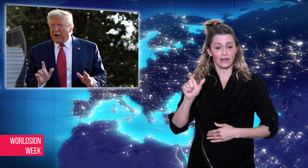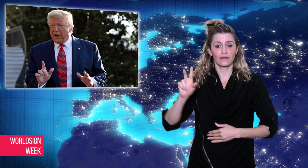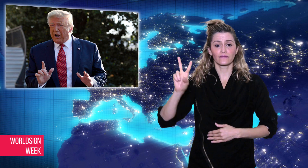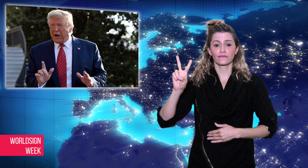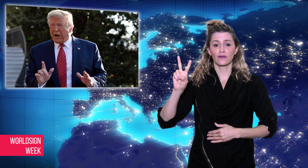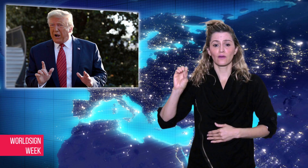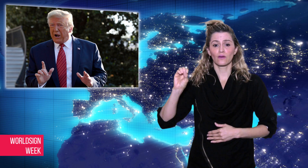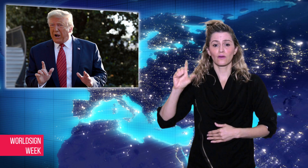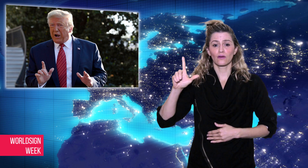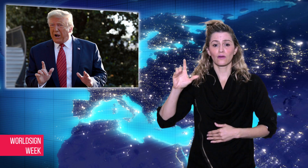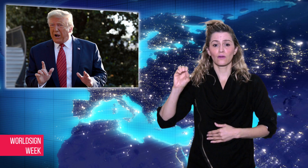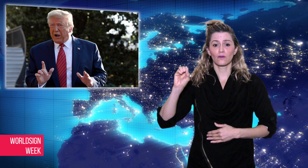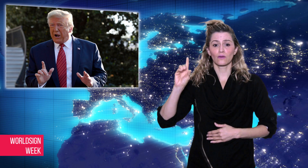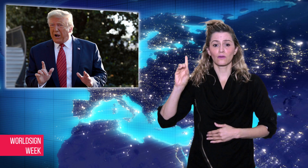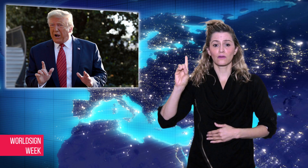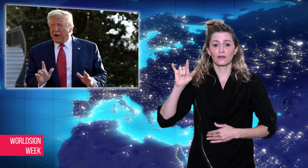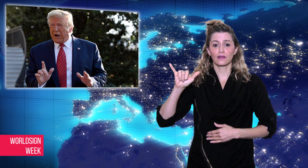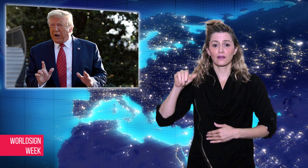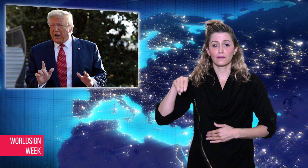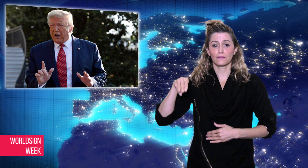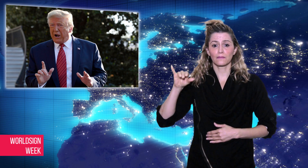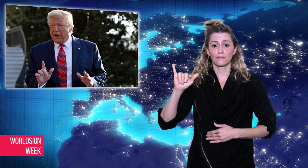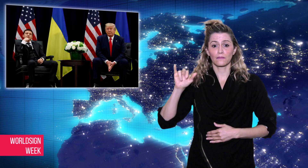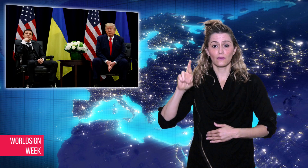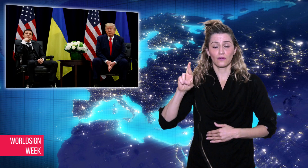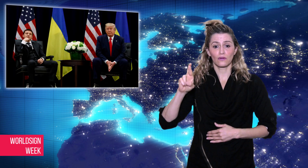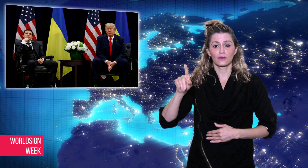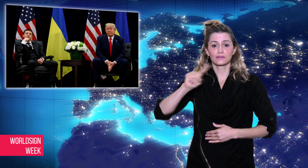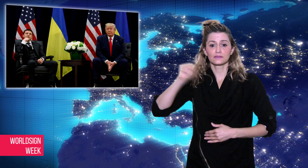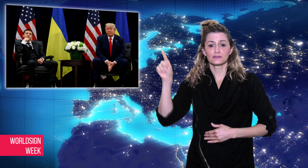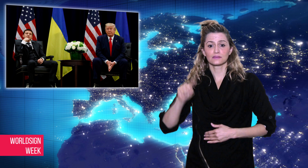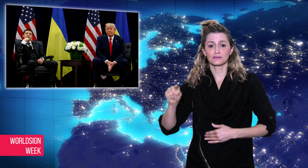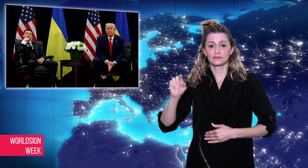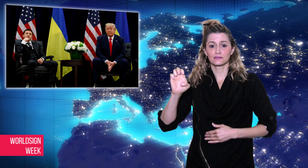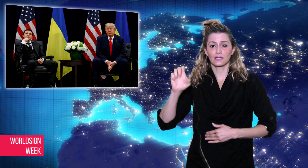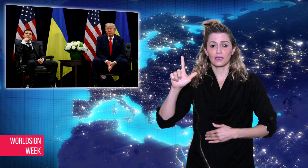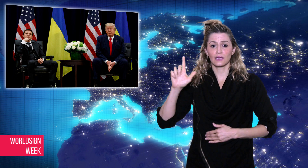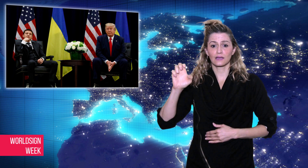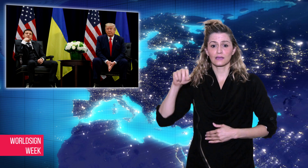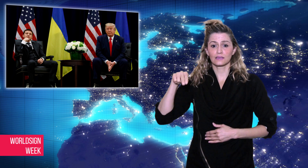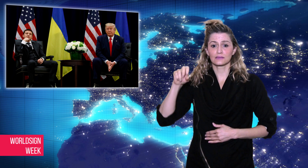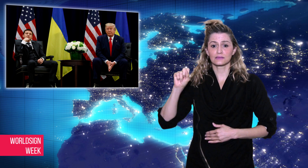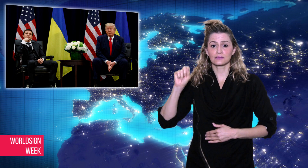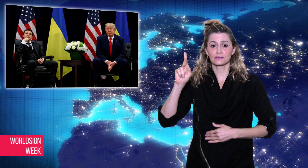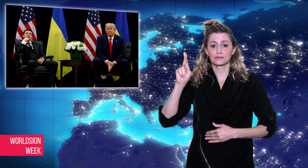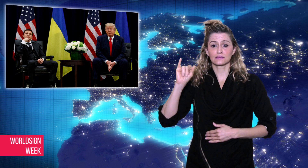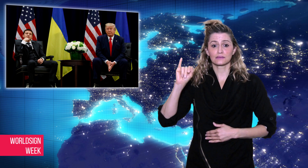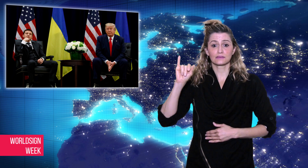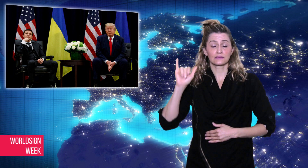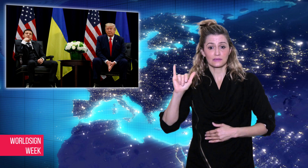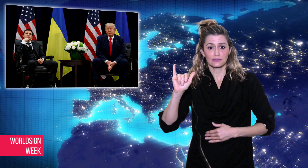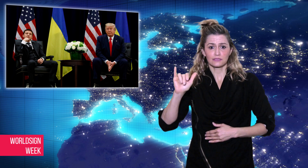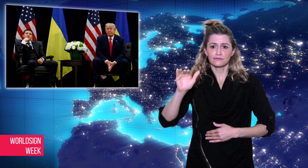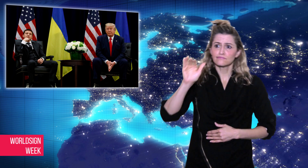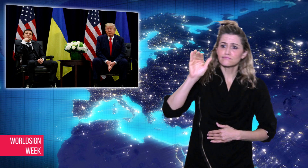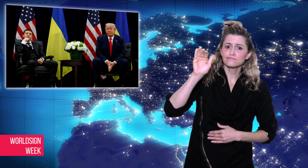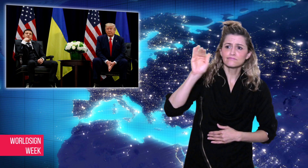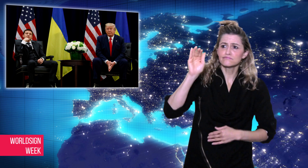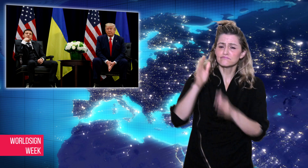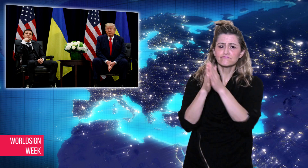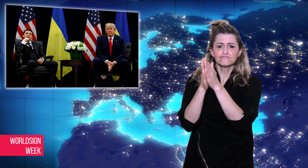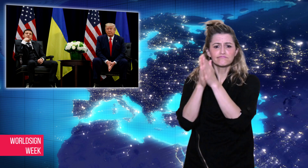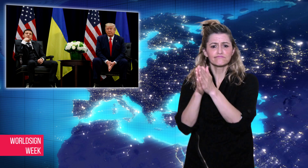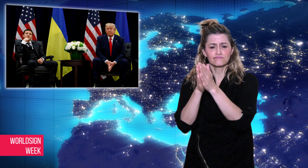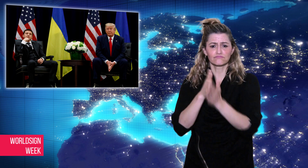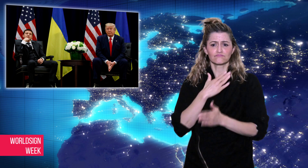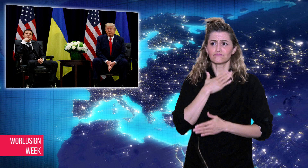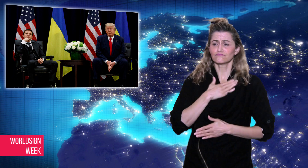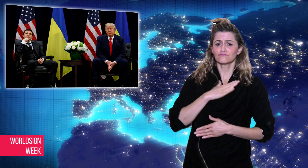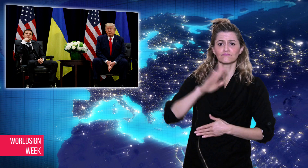that President Trump contacted the Ukrainian